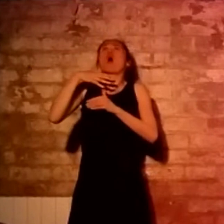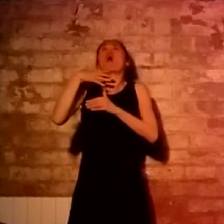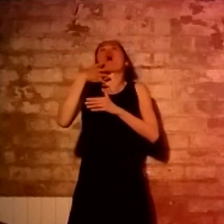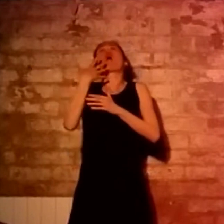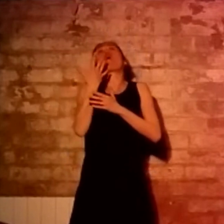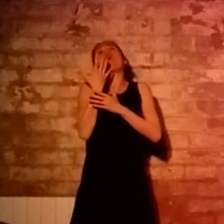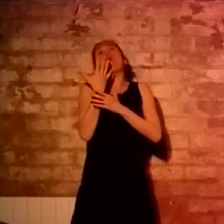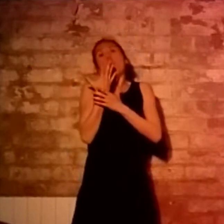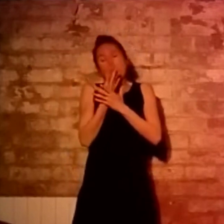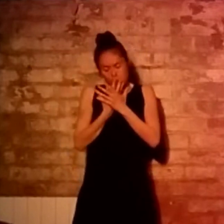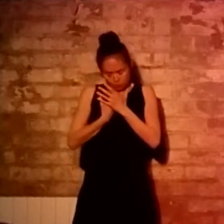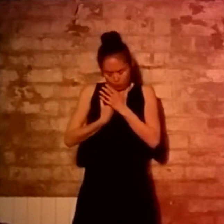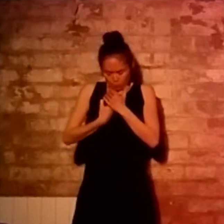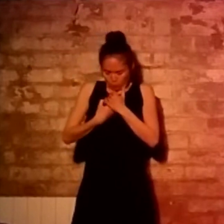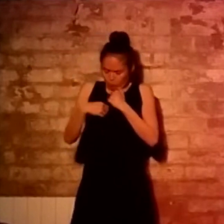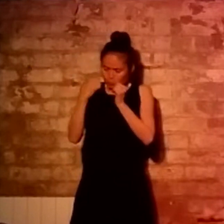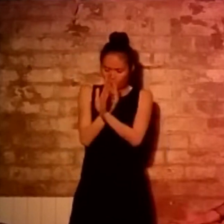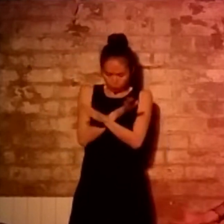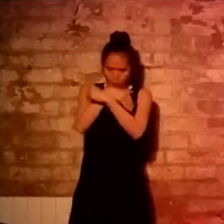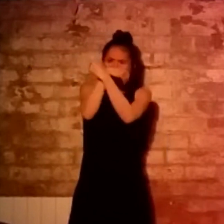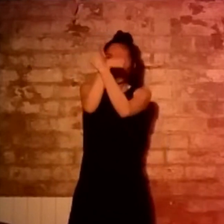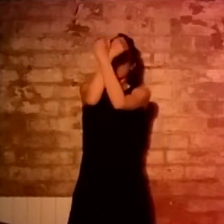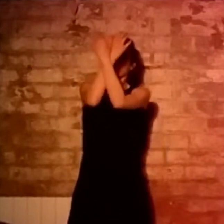I might breathe as a whale.